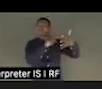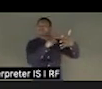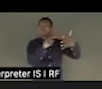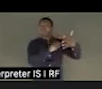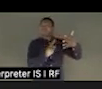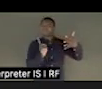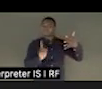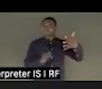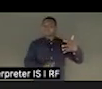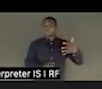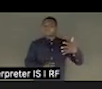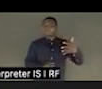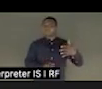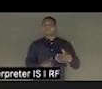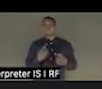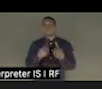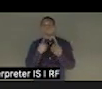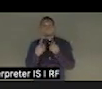So most of the standards and the legal